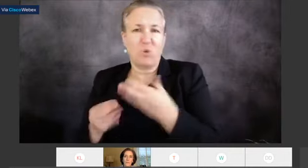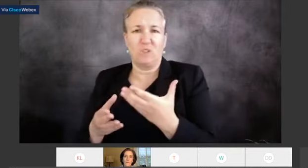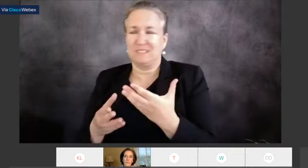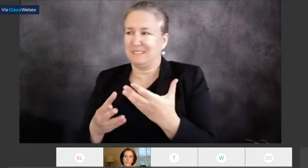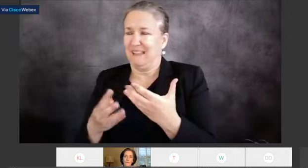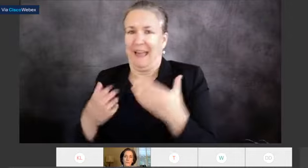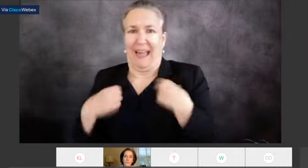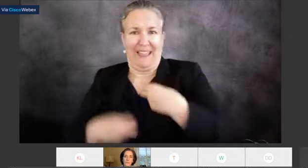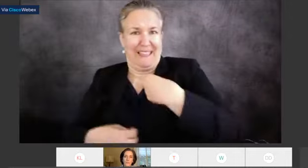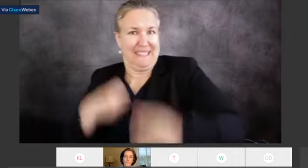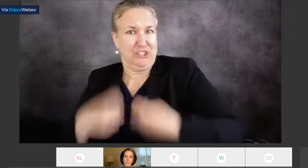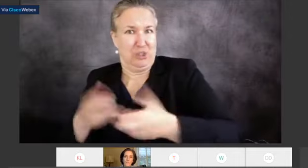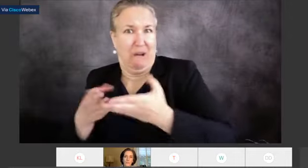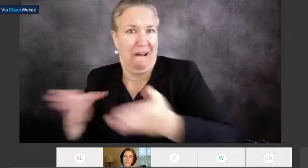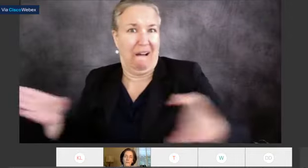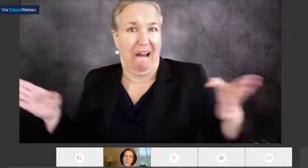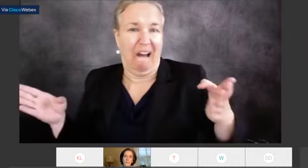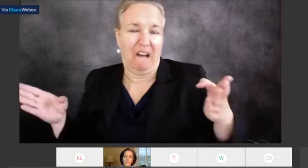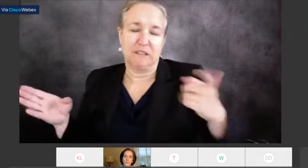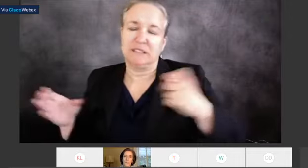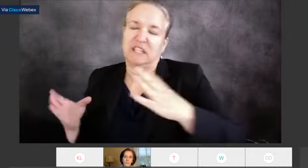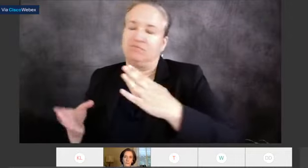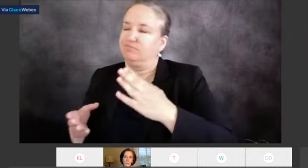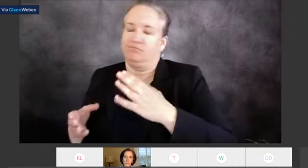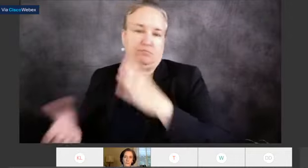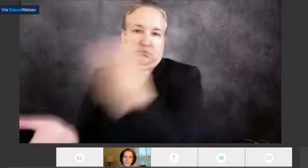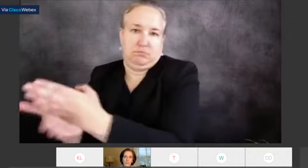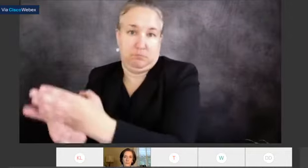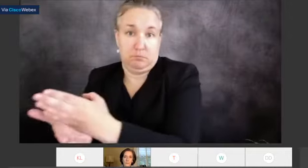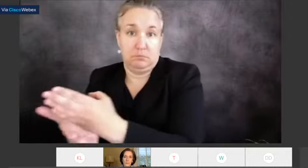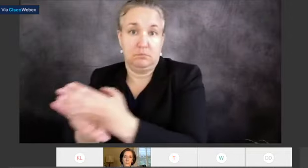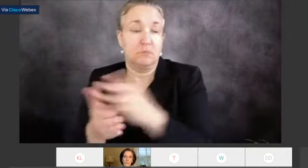issue to the public [Reporter] does that include indoor and outdoor events